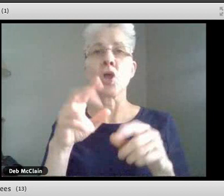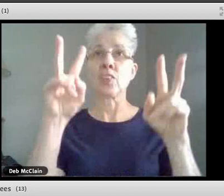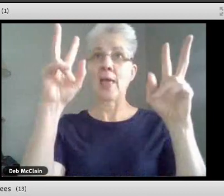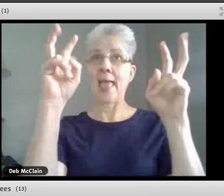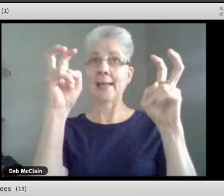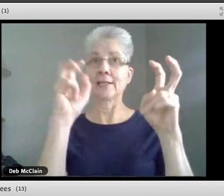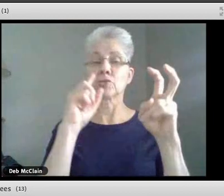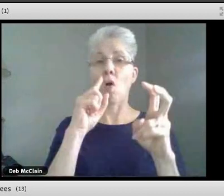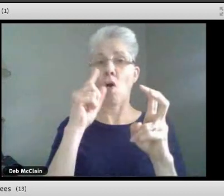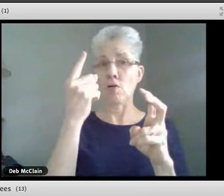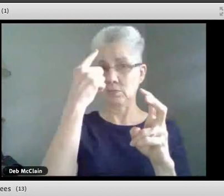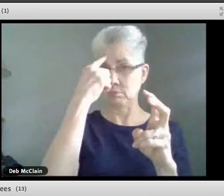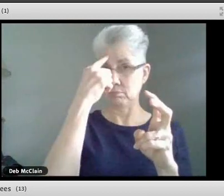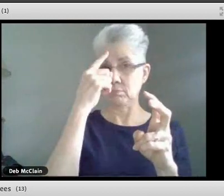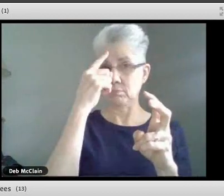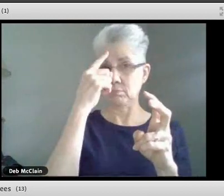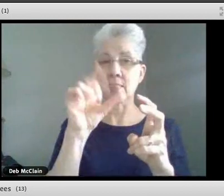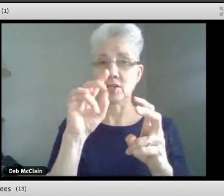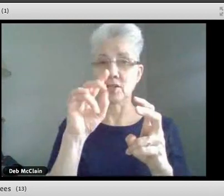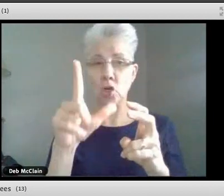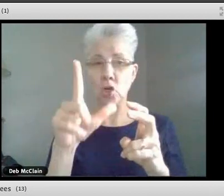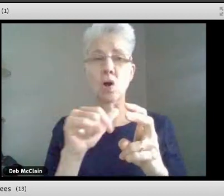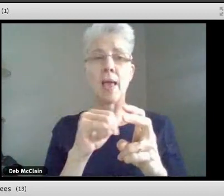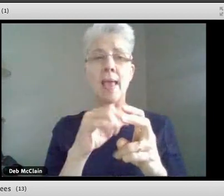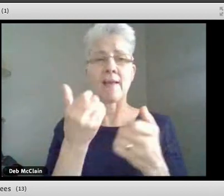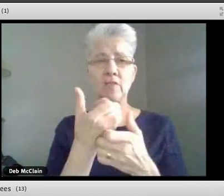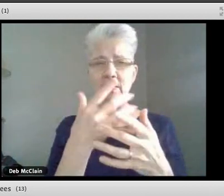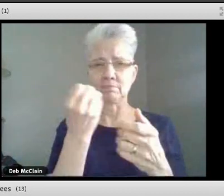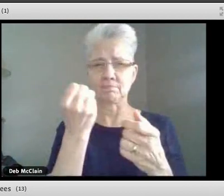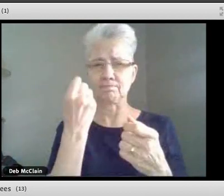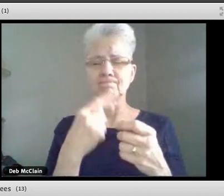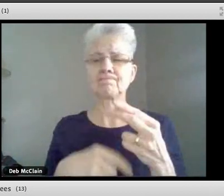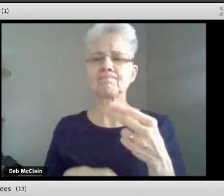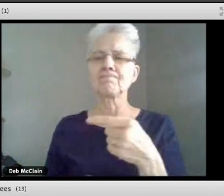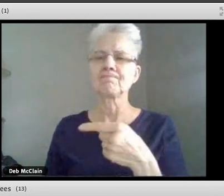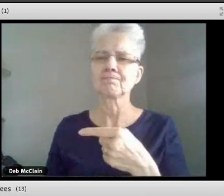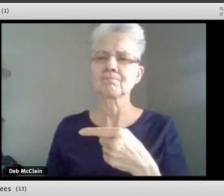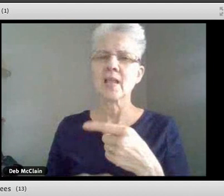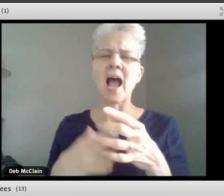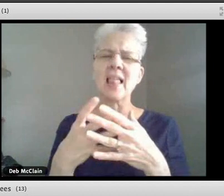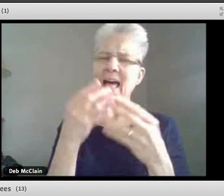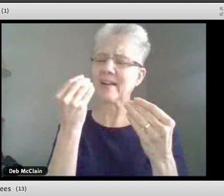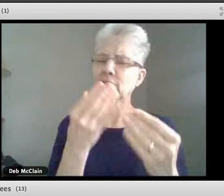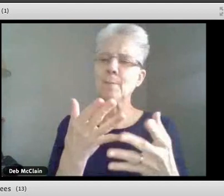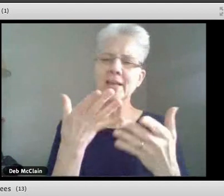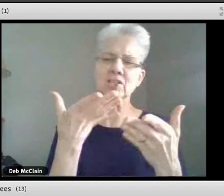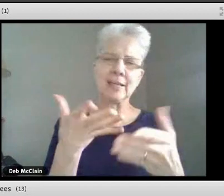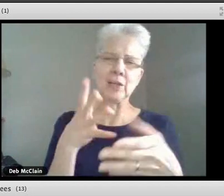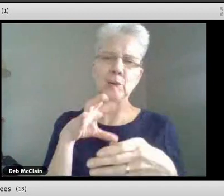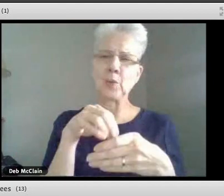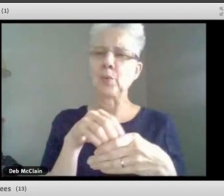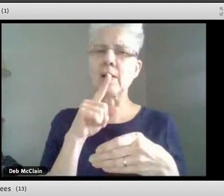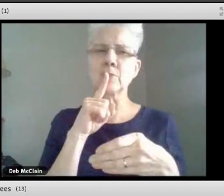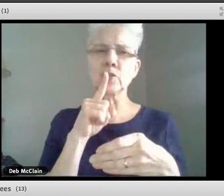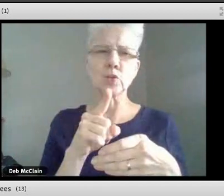and so this is a lot of information, you know, especially with forms. You need to have labels. You're filling something out and you can't see the form,